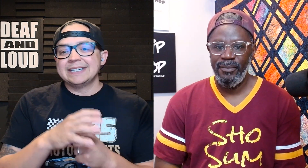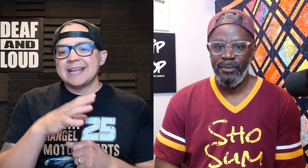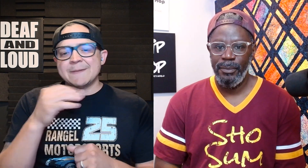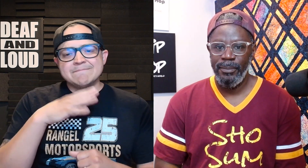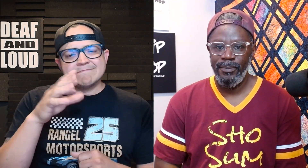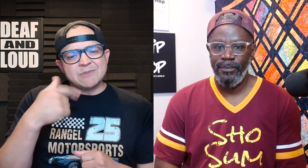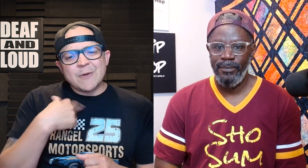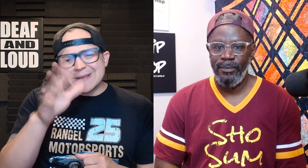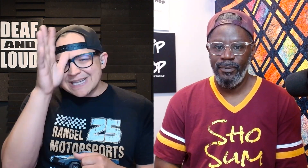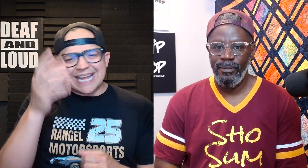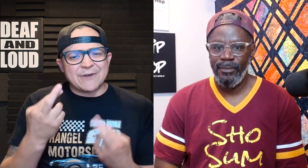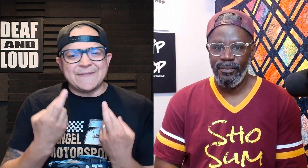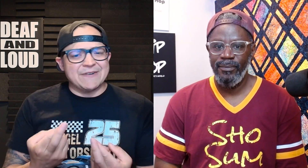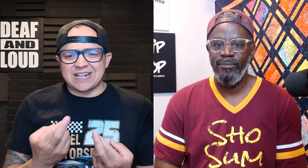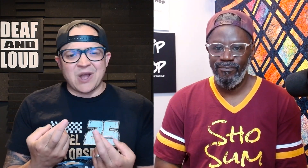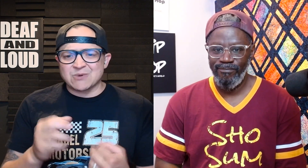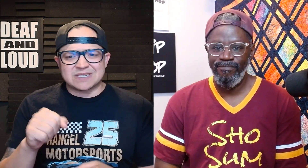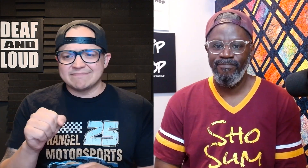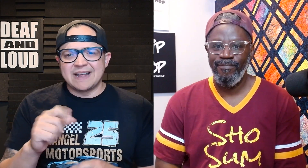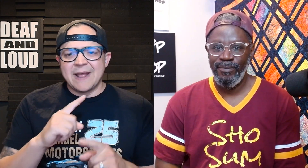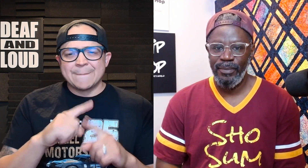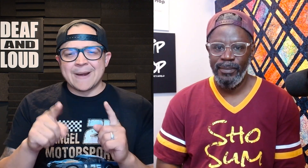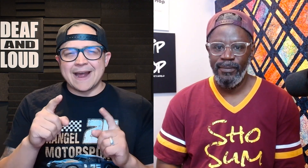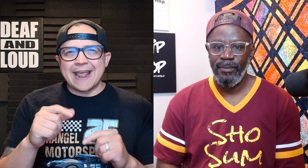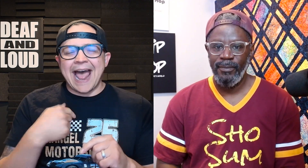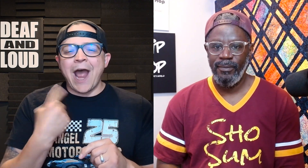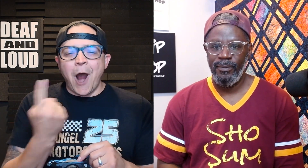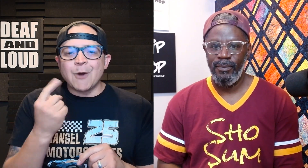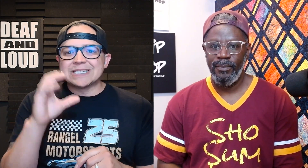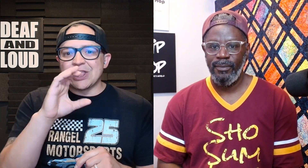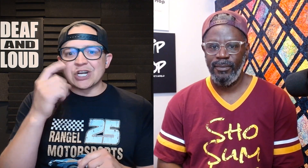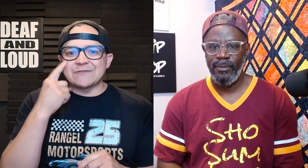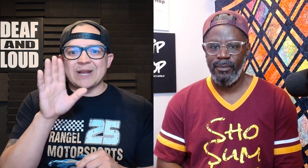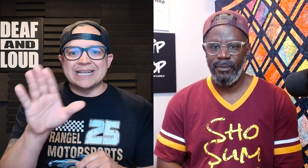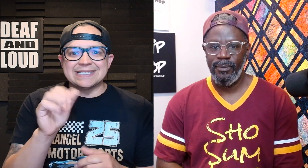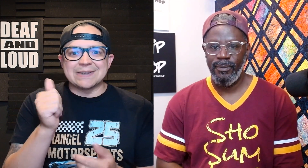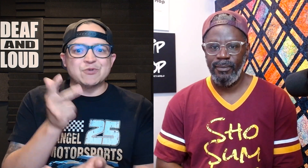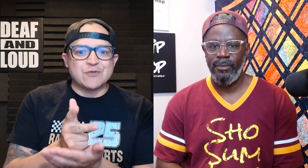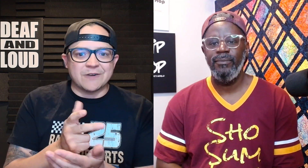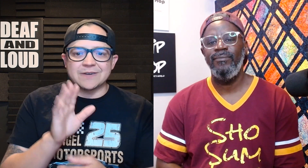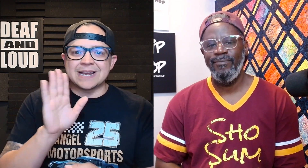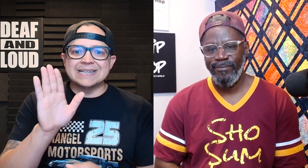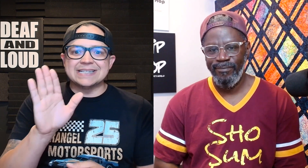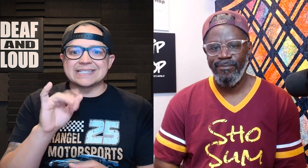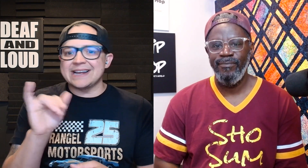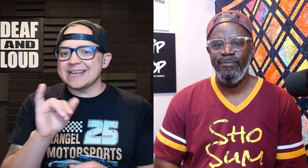And, you know, me and my dad are very close, but I always looked for his approval, his like, you